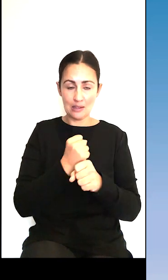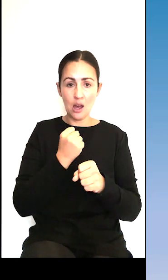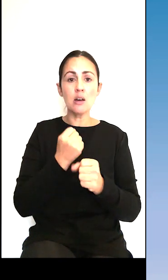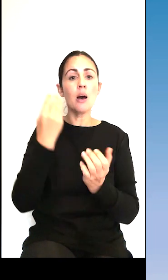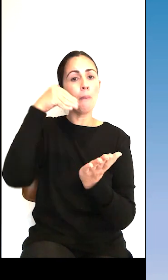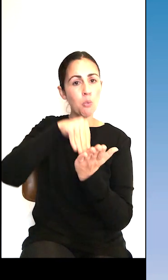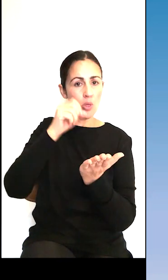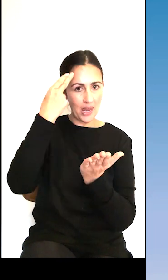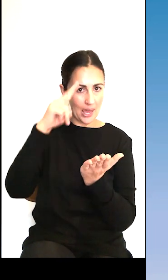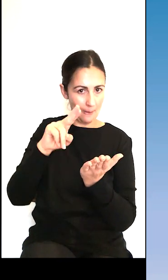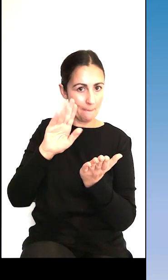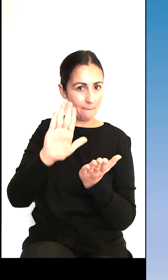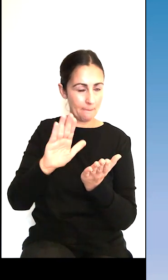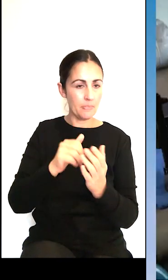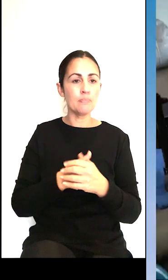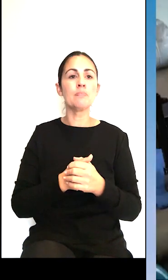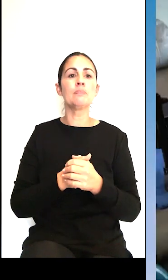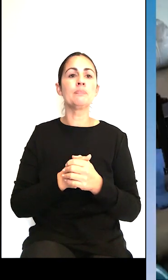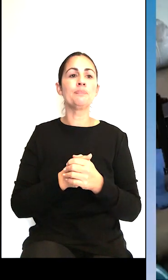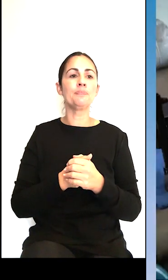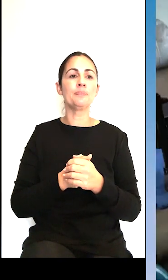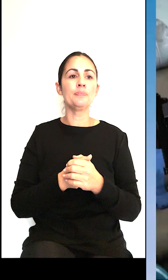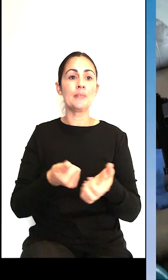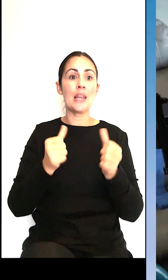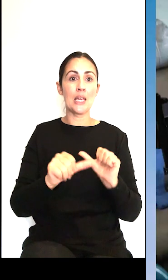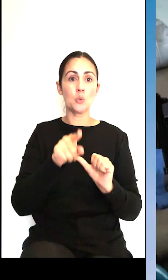So the next slide please Bronwyn. So My Health Record. 184